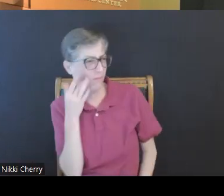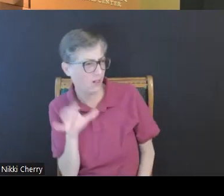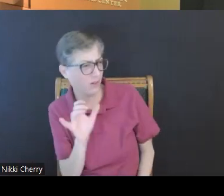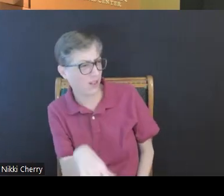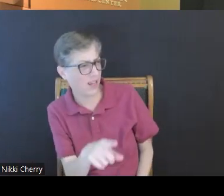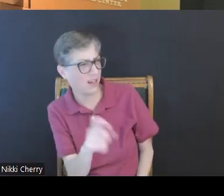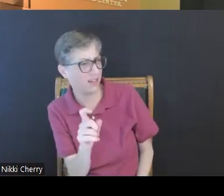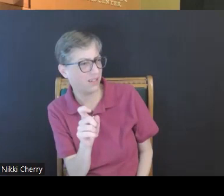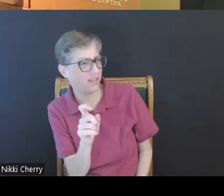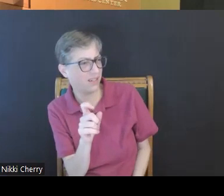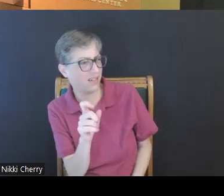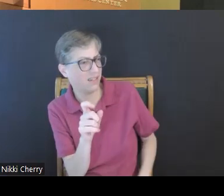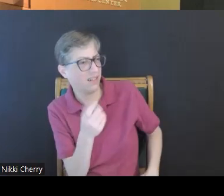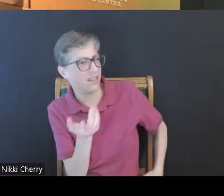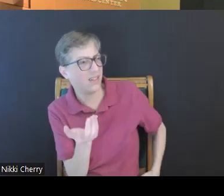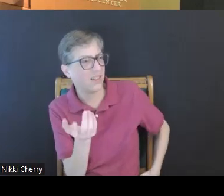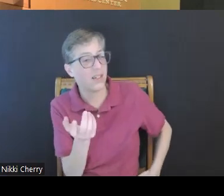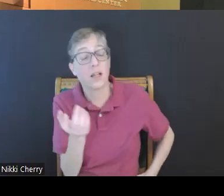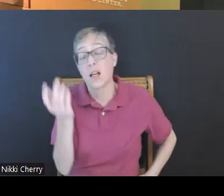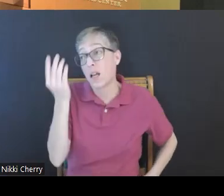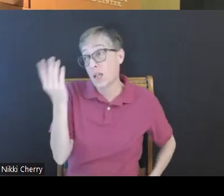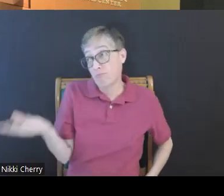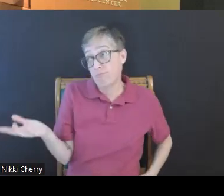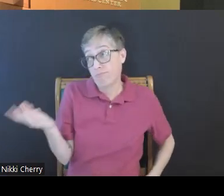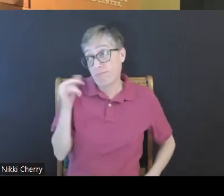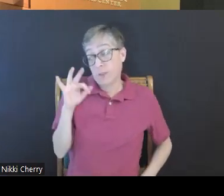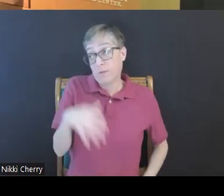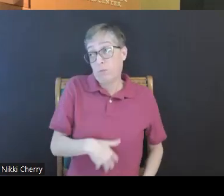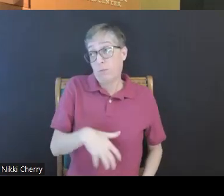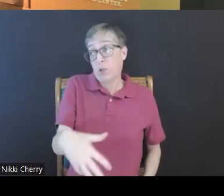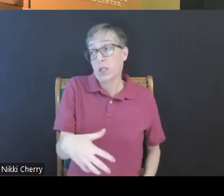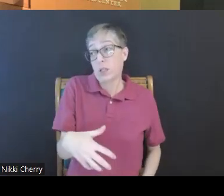I said you know you you're going to if you're pregnant you know that child is going to spend